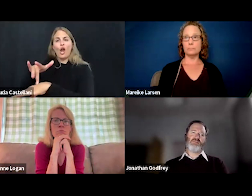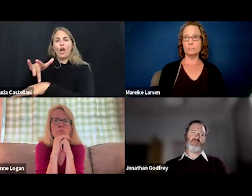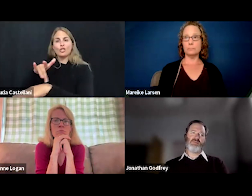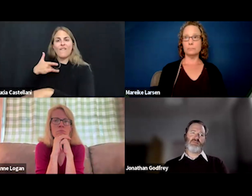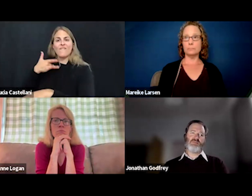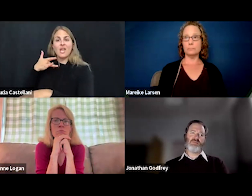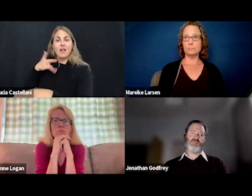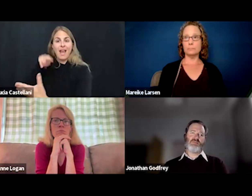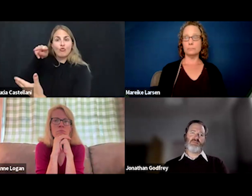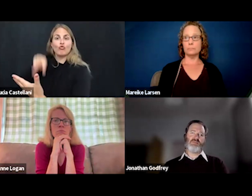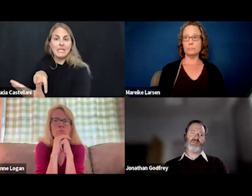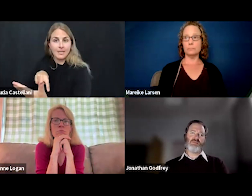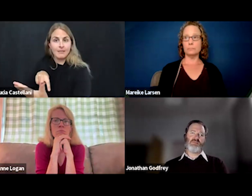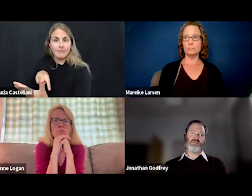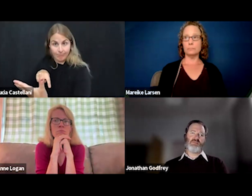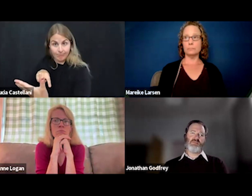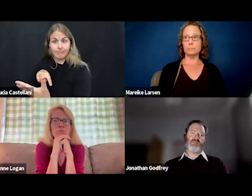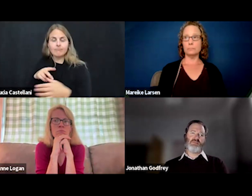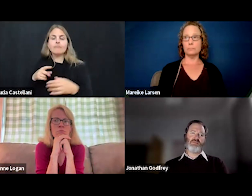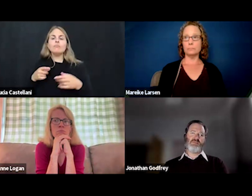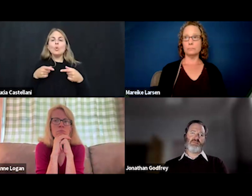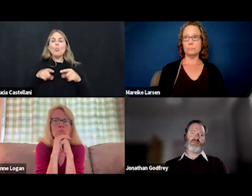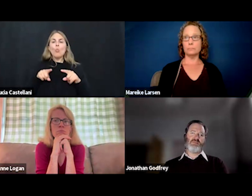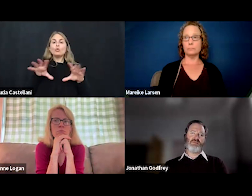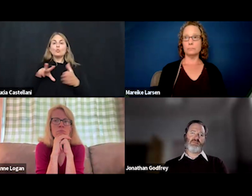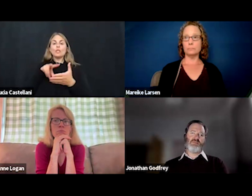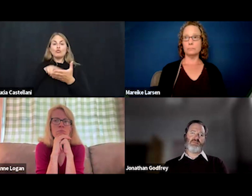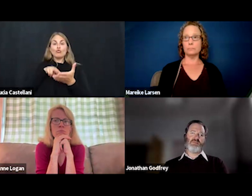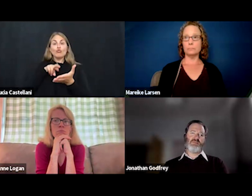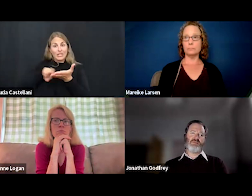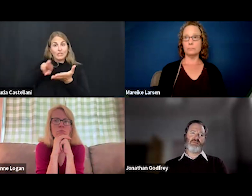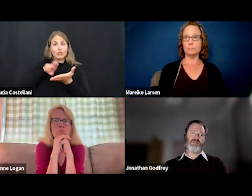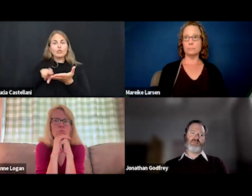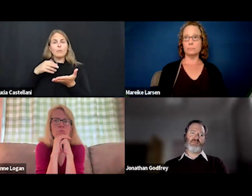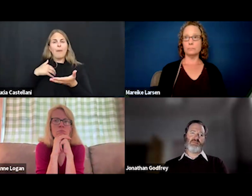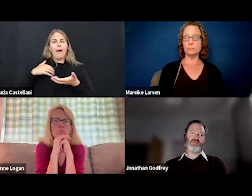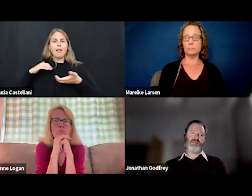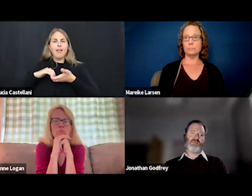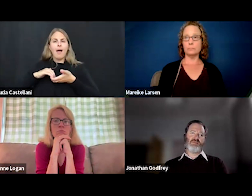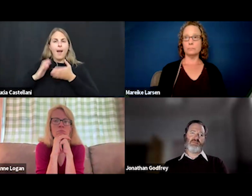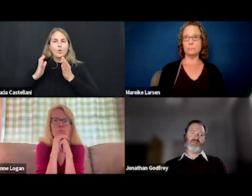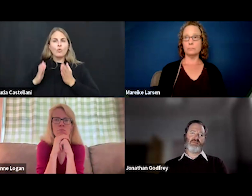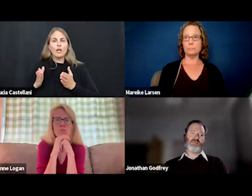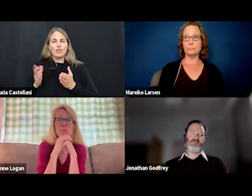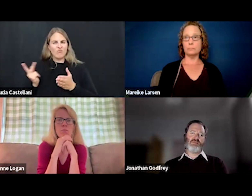When doing research, a lot of times my collaborators and I use the same tools that you would